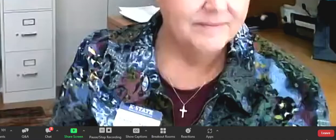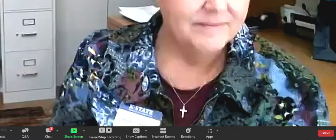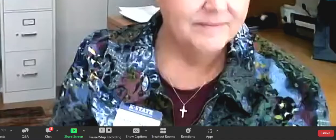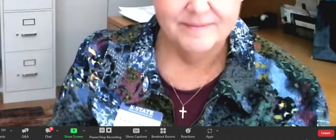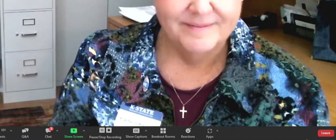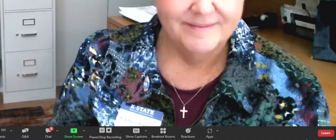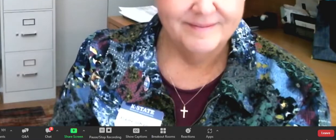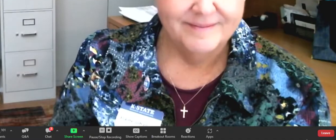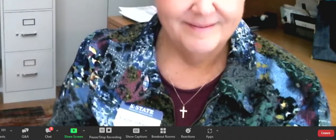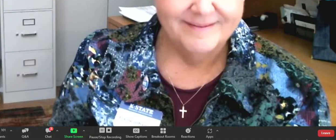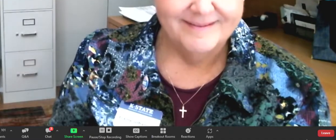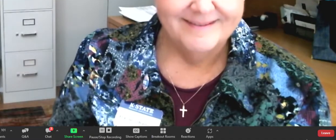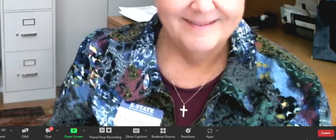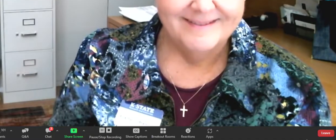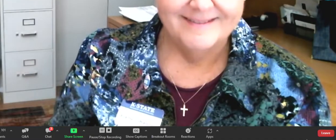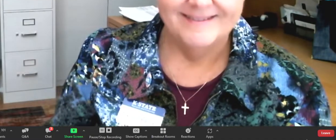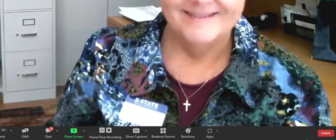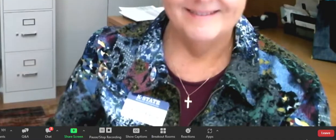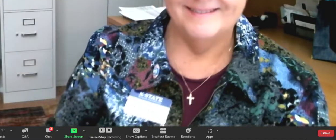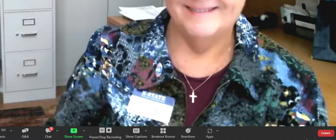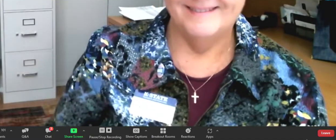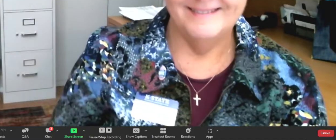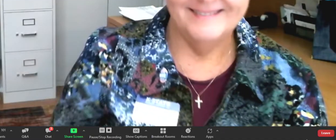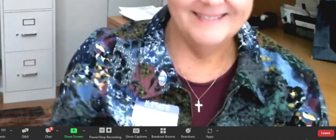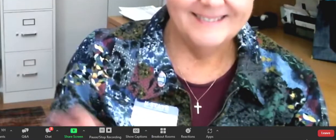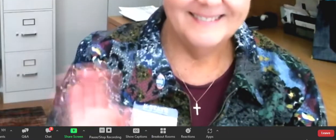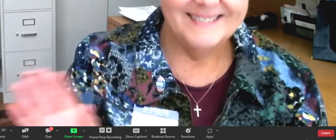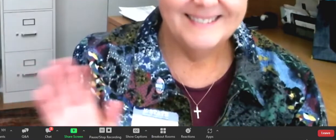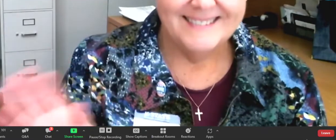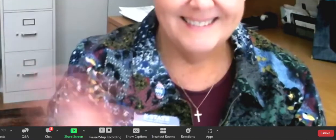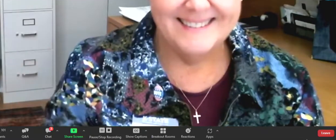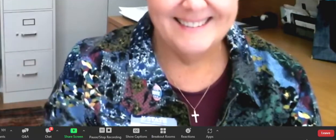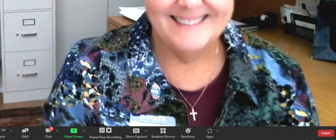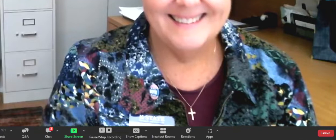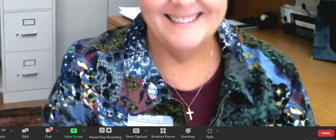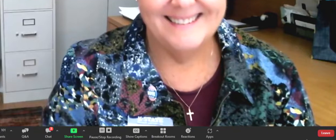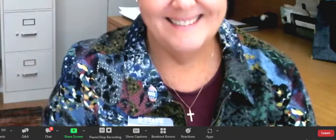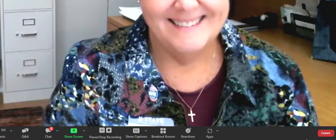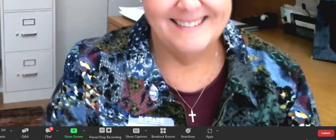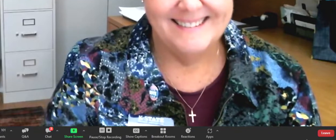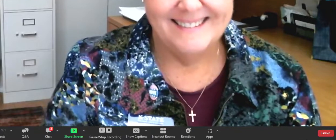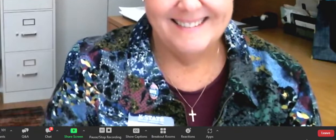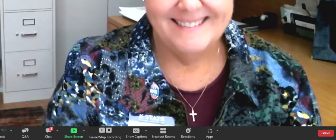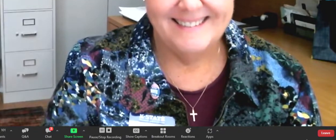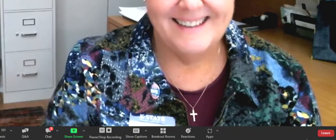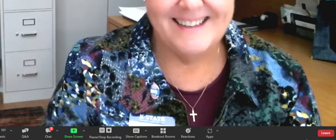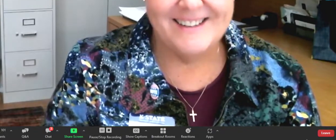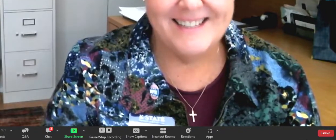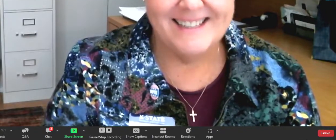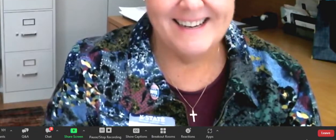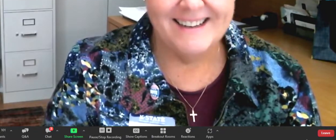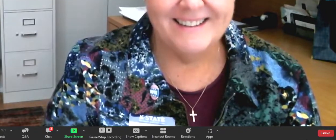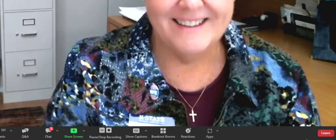So we will go ahead and start with Elaine. I know we have some slides that will pull up here for you in a moment. Thank you, Danielle.